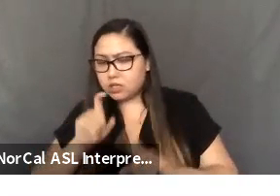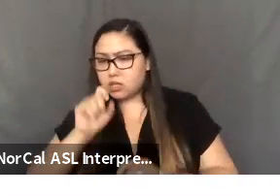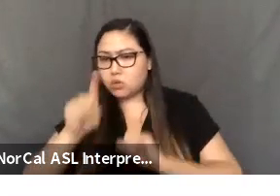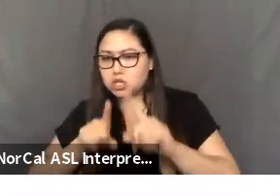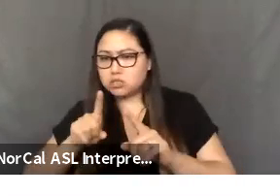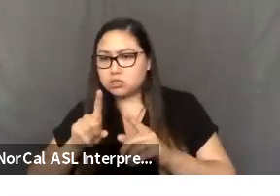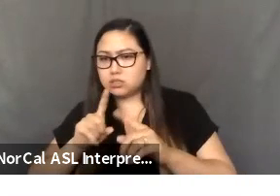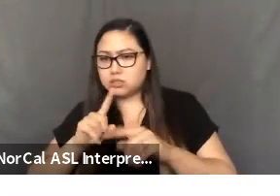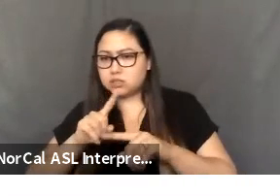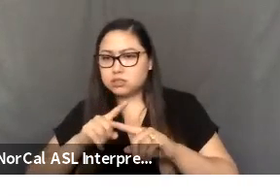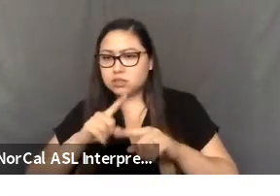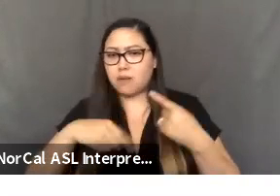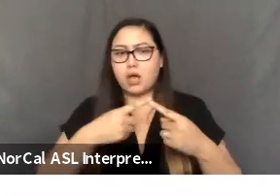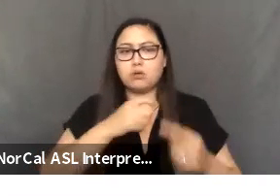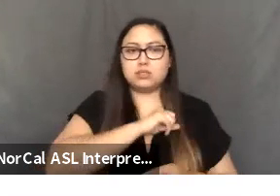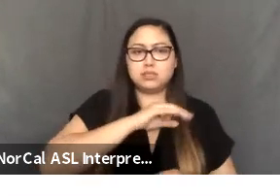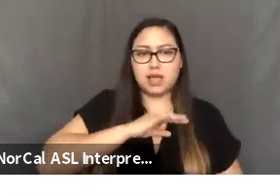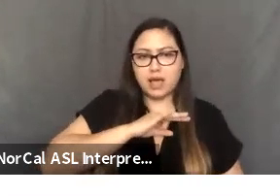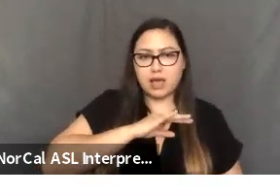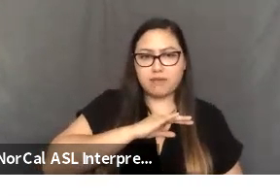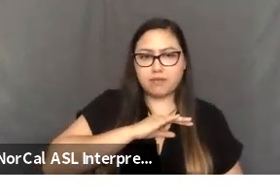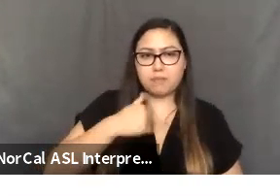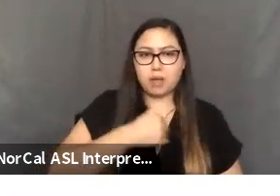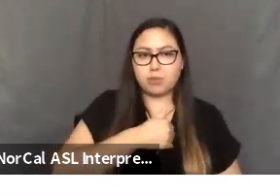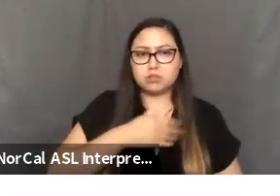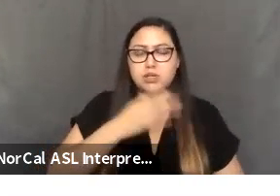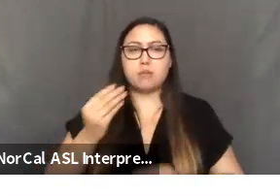different staff members and providers with disabilities requesting accommodations,